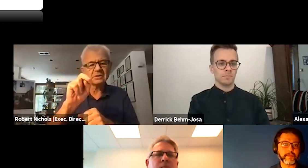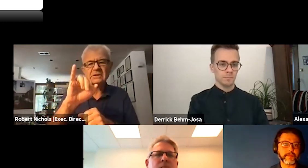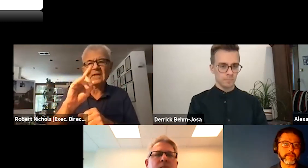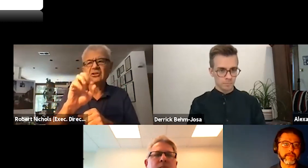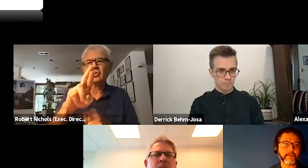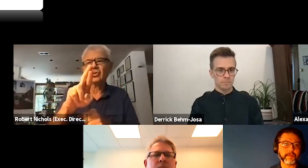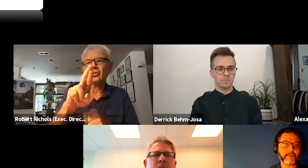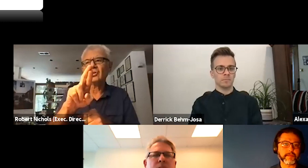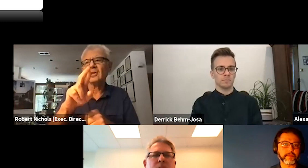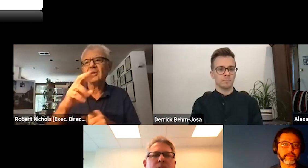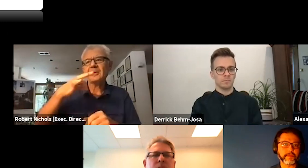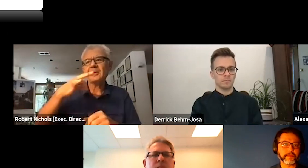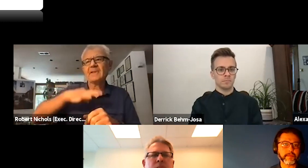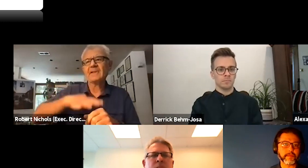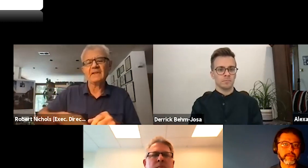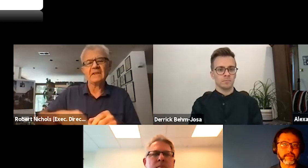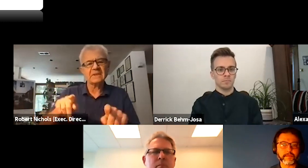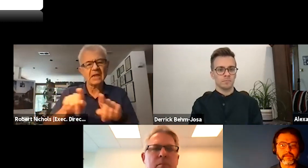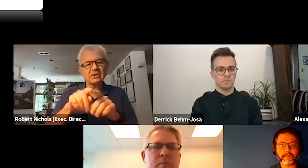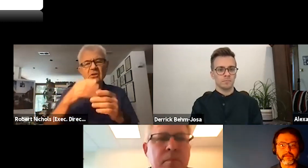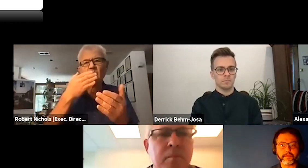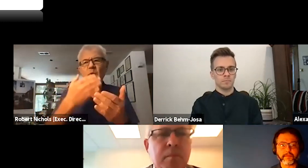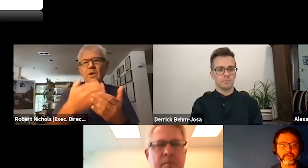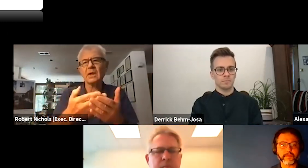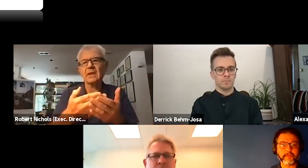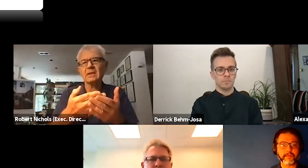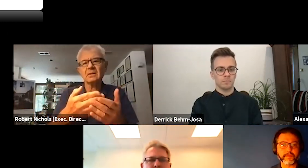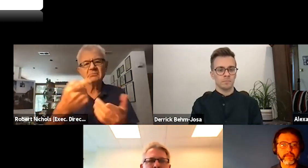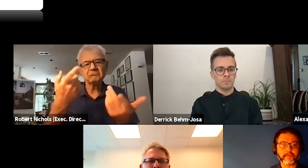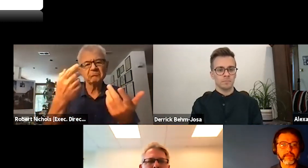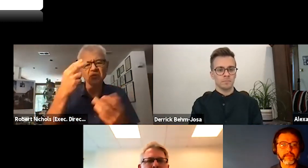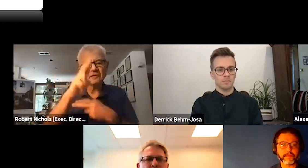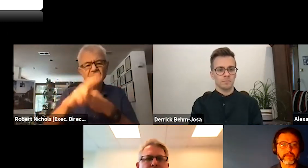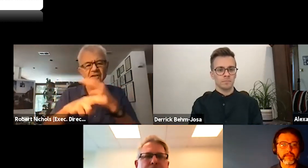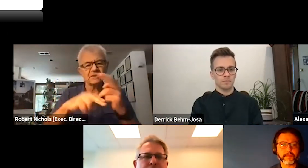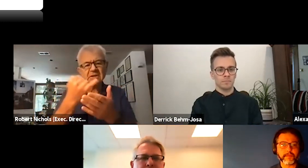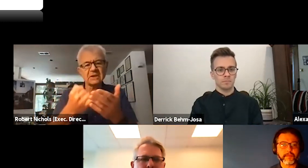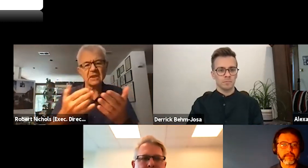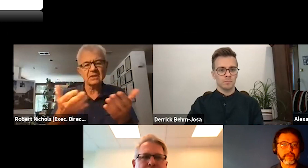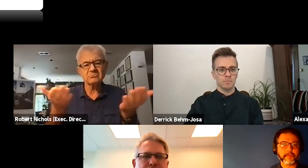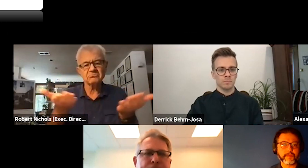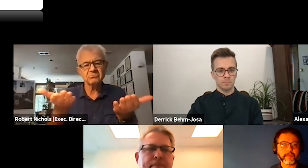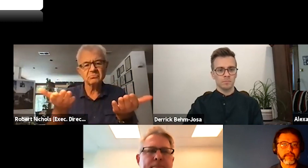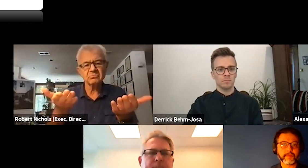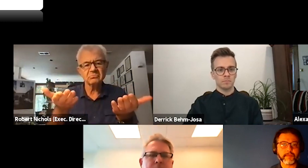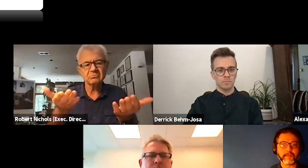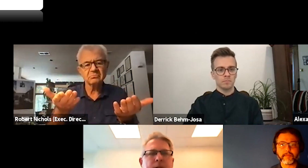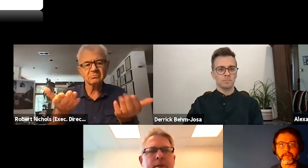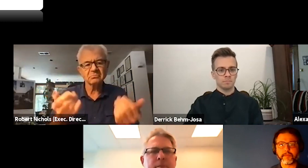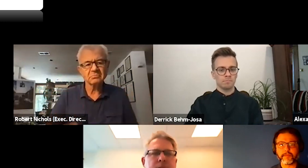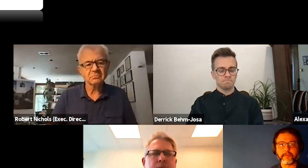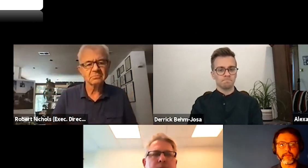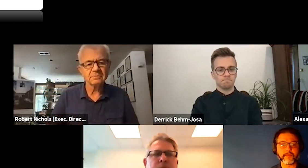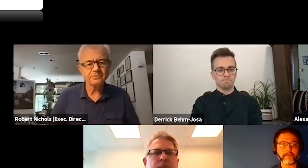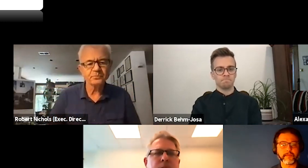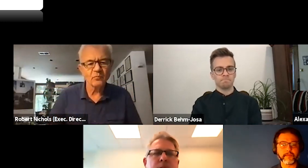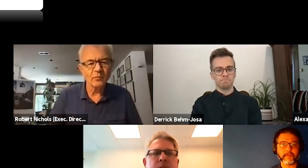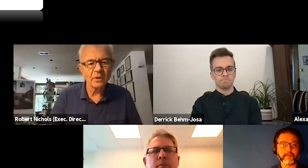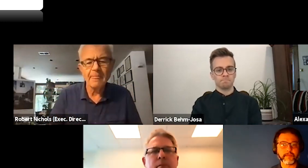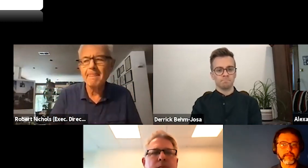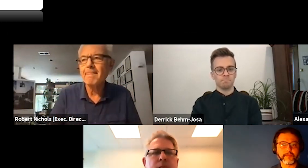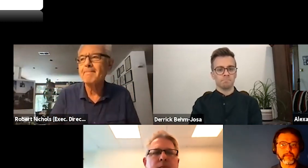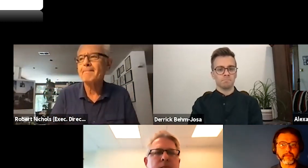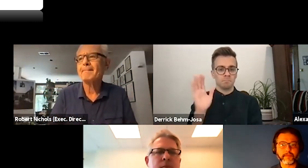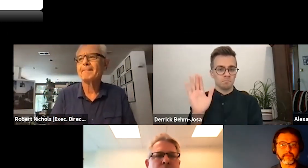JGB can consider those benefits as well, especially related to universal design?